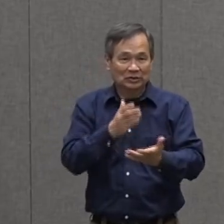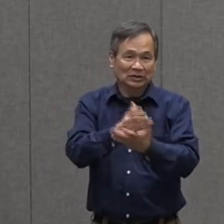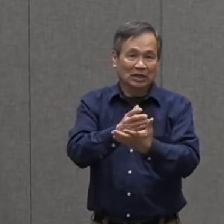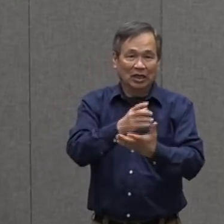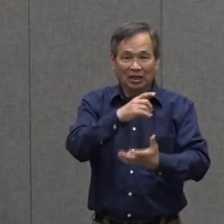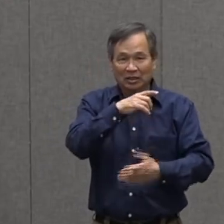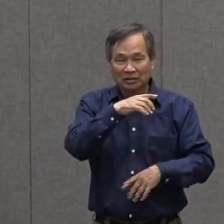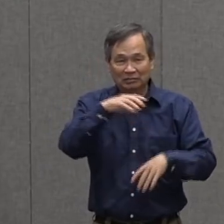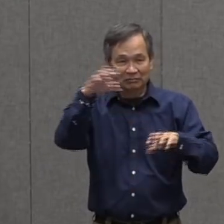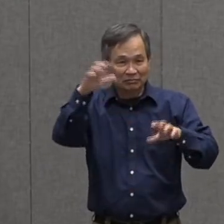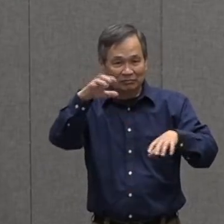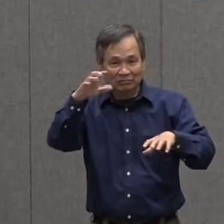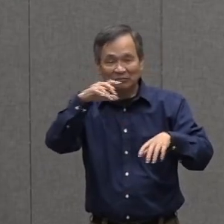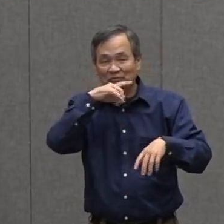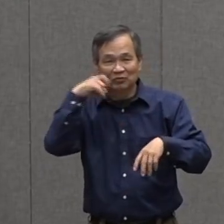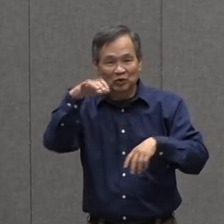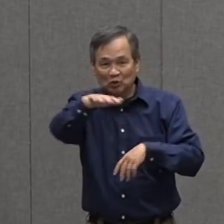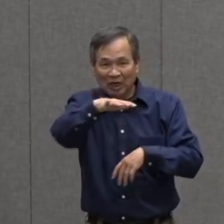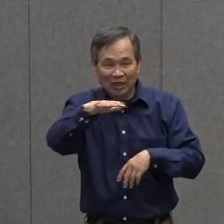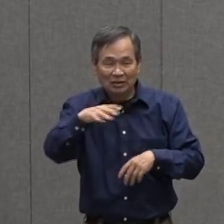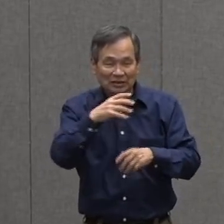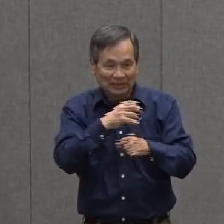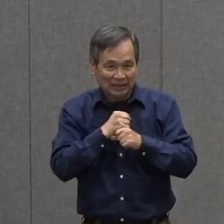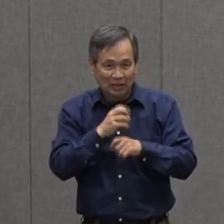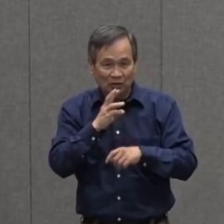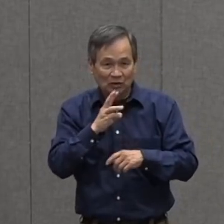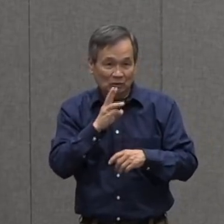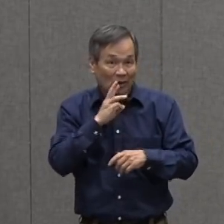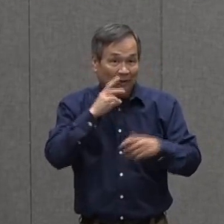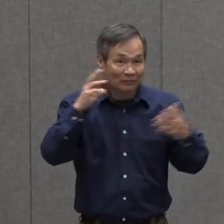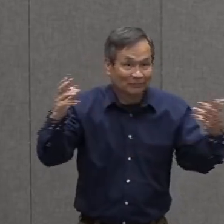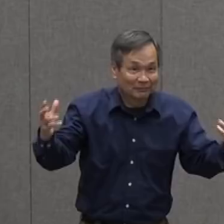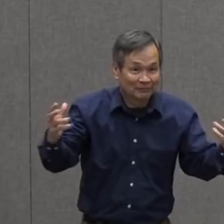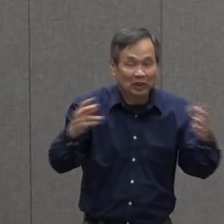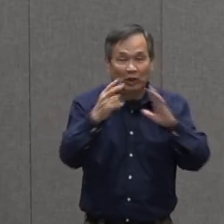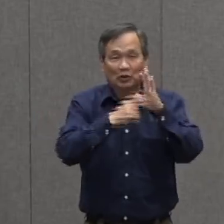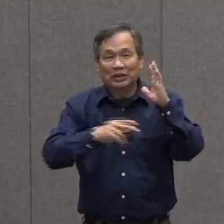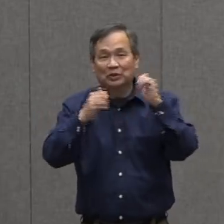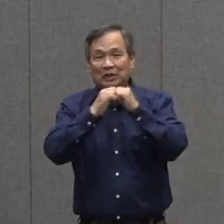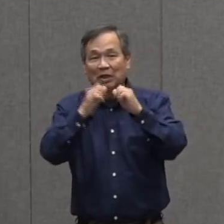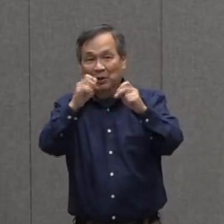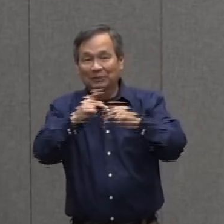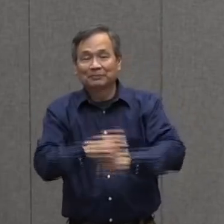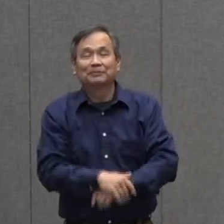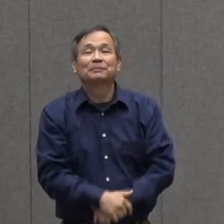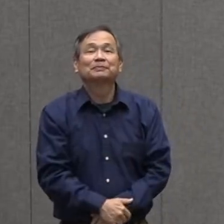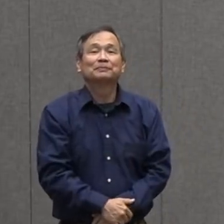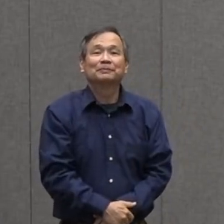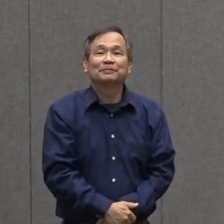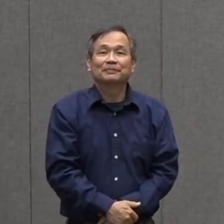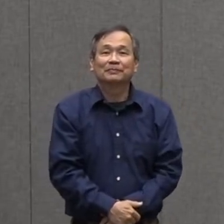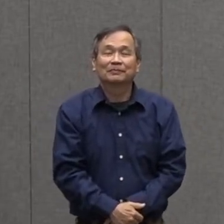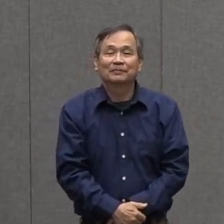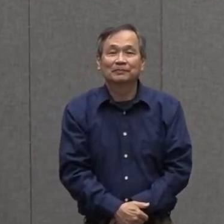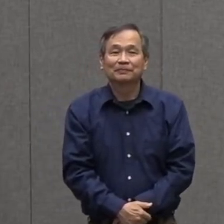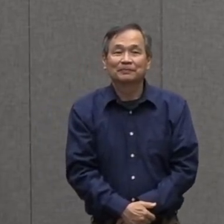so that his cattle get what they need. Okay, let's read it together and see what he does to solve the drought problem.